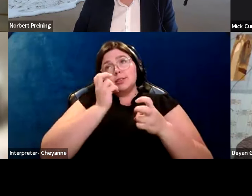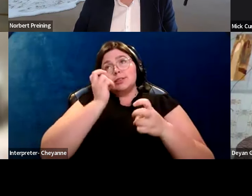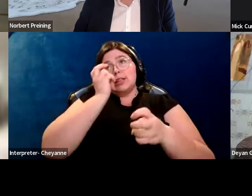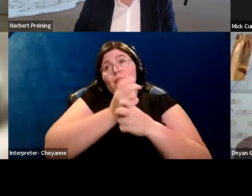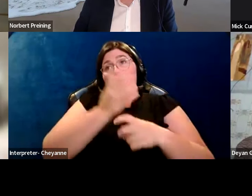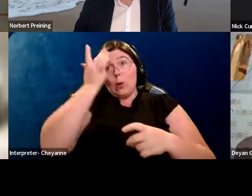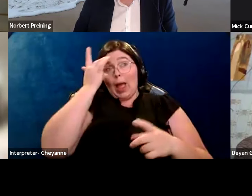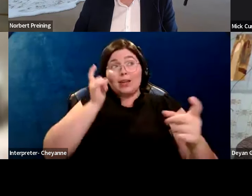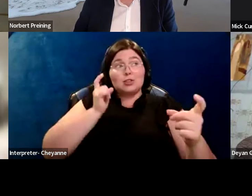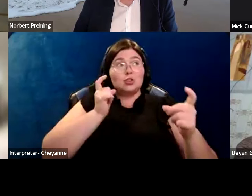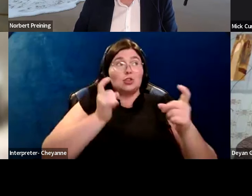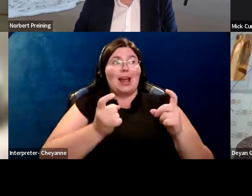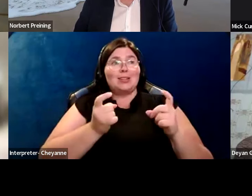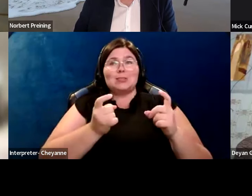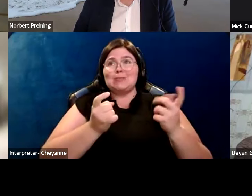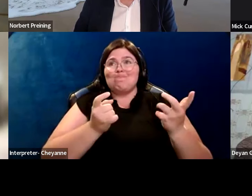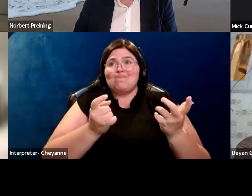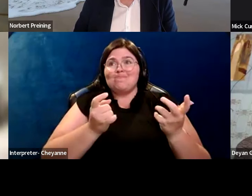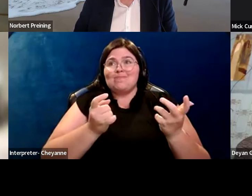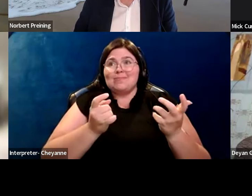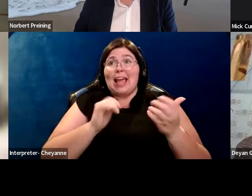change how companies work.